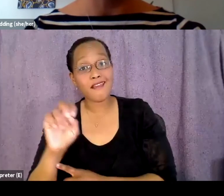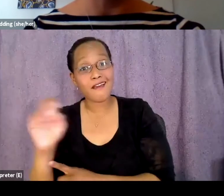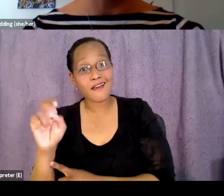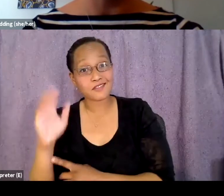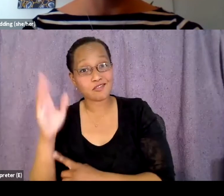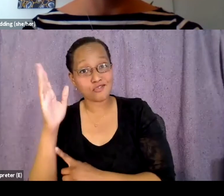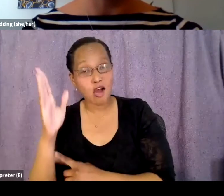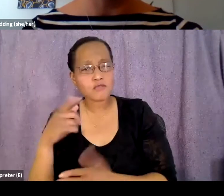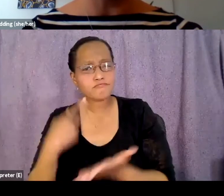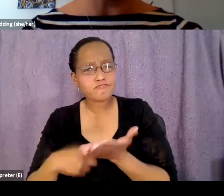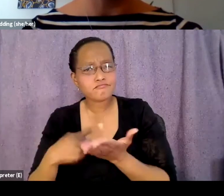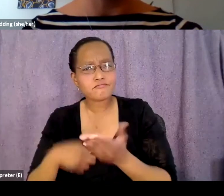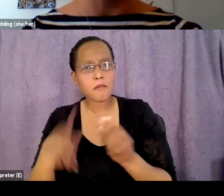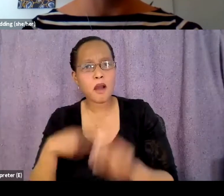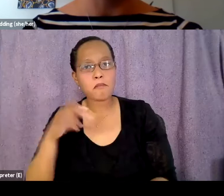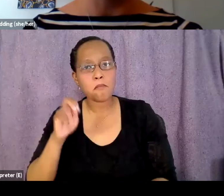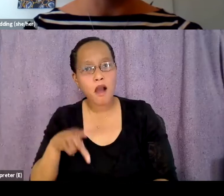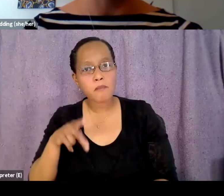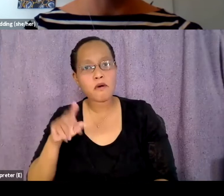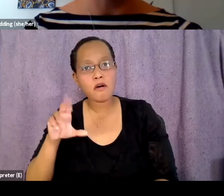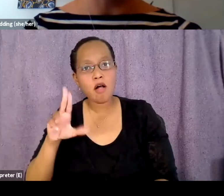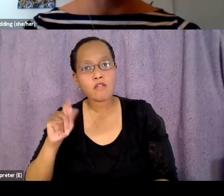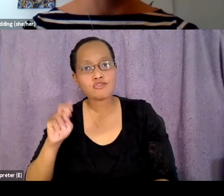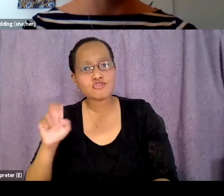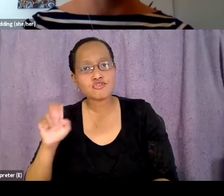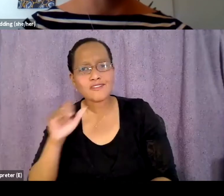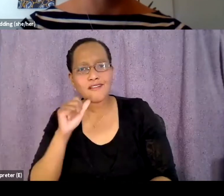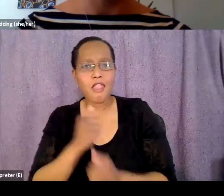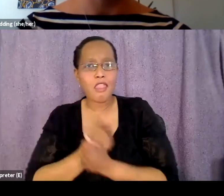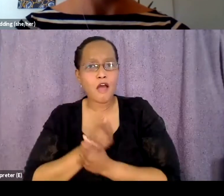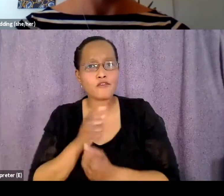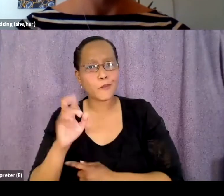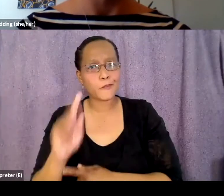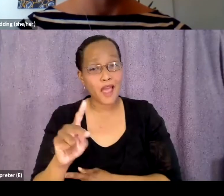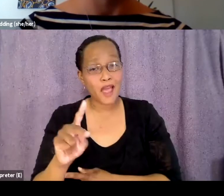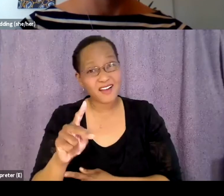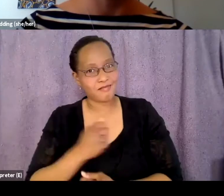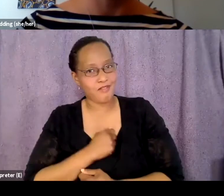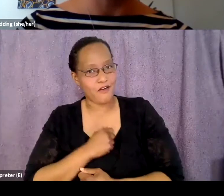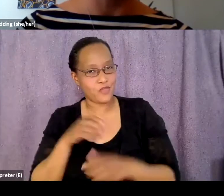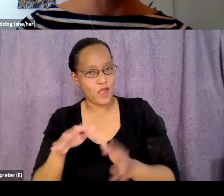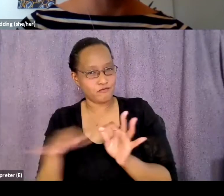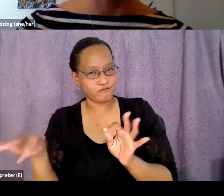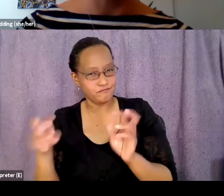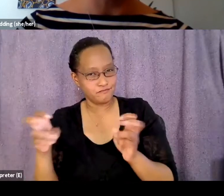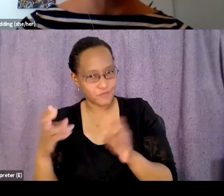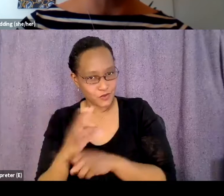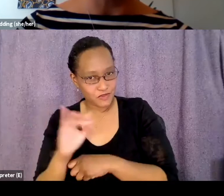not loving you back, and I really love the way you phrase that but can you speak to this concept and also your engagement with pop culture.